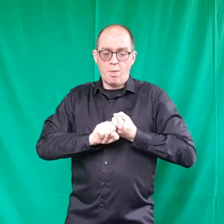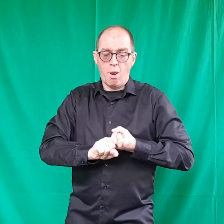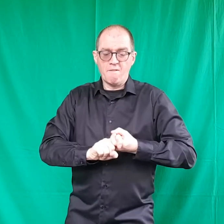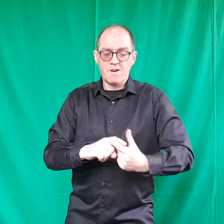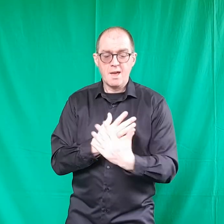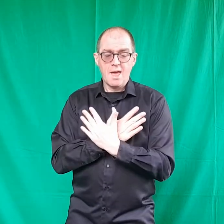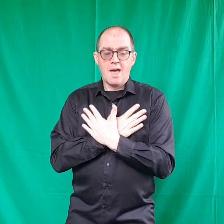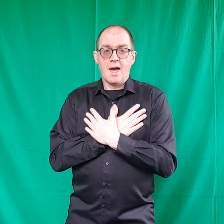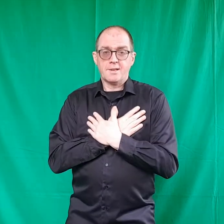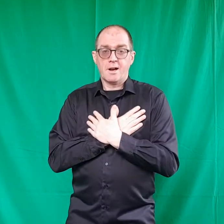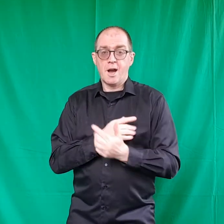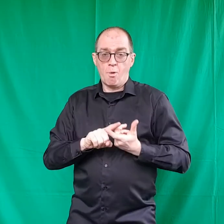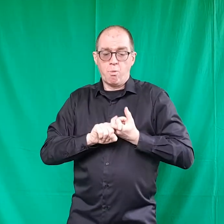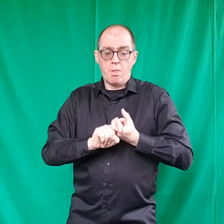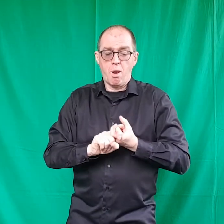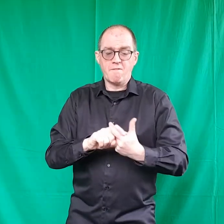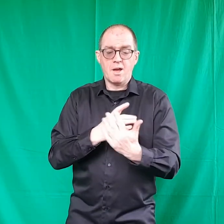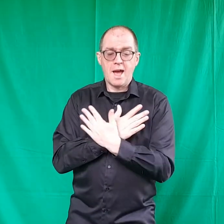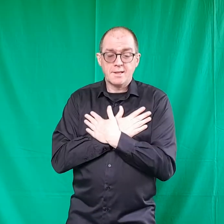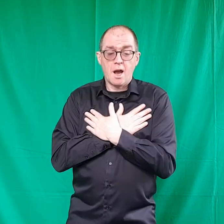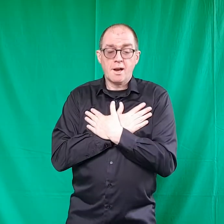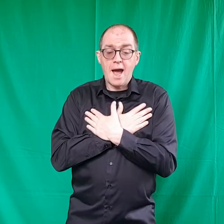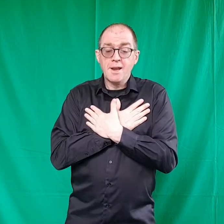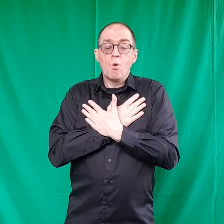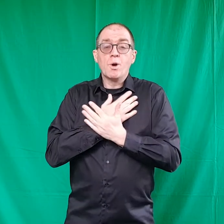'With love as our guide With love as our guide'